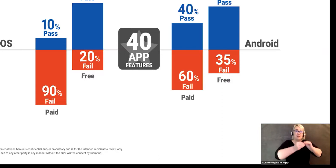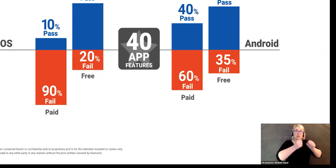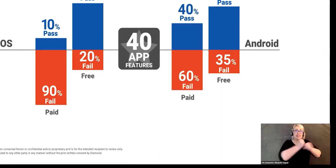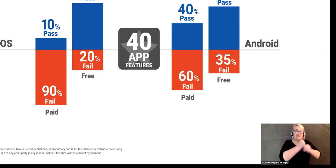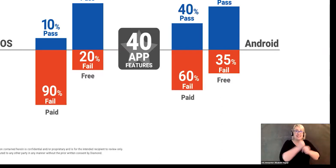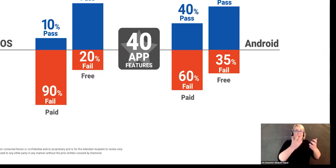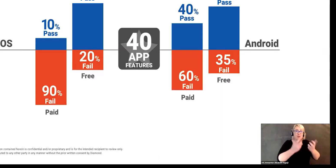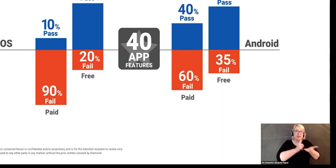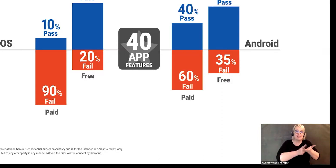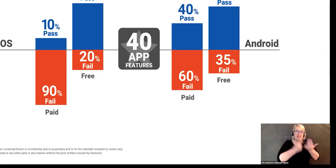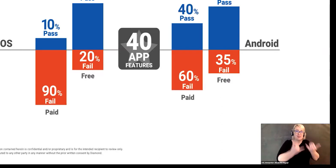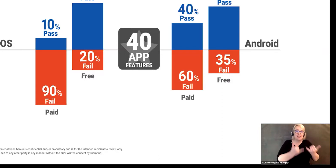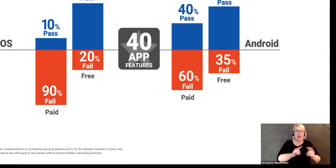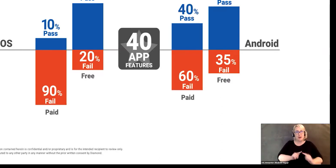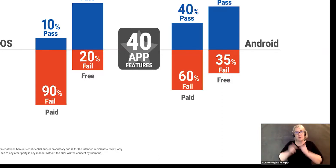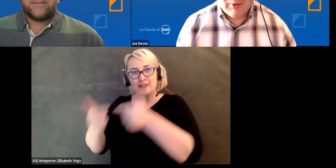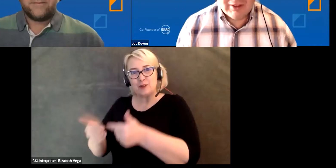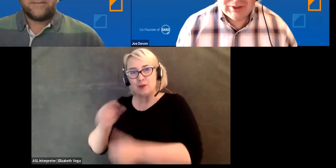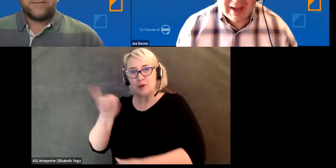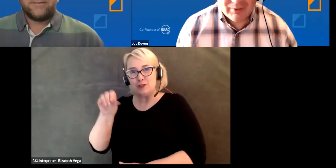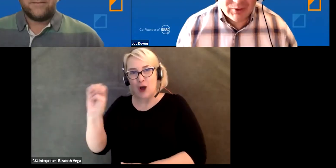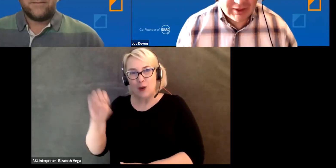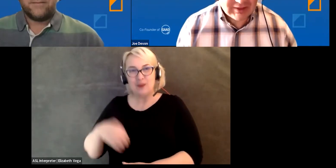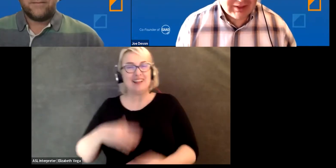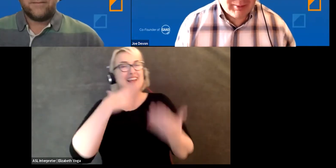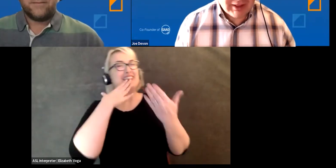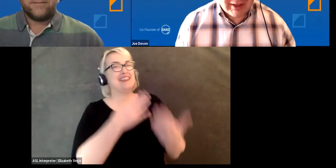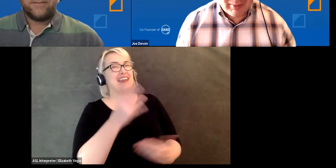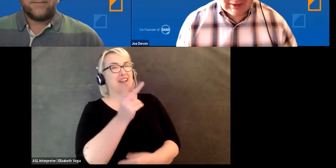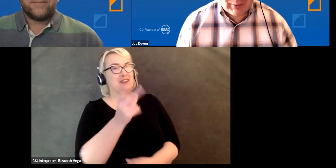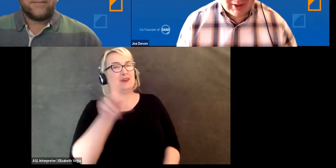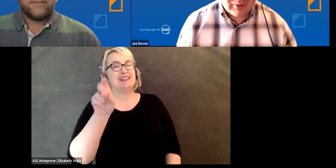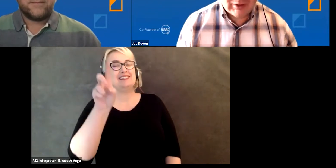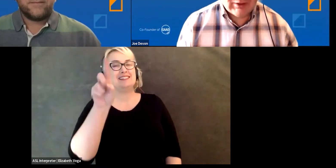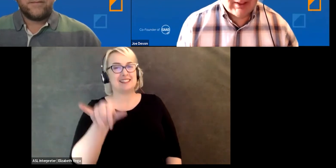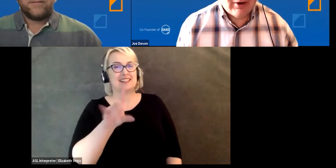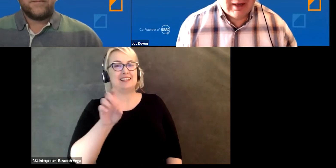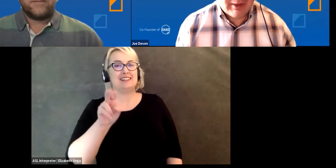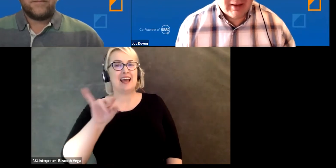Joe Devon: Thank you, Dusty and Dennis. We'll go into this later based on one of the questions that are coming up.